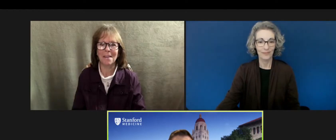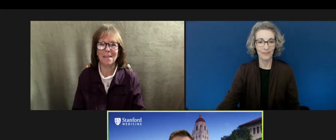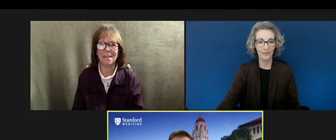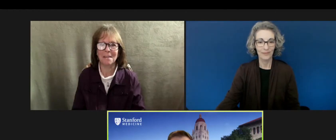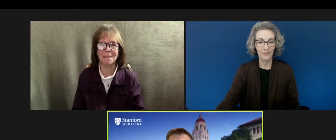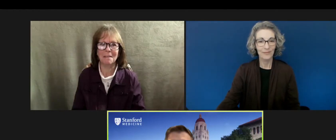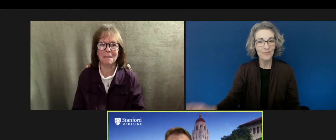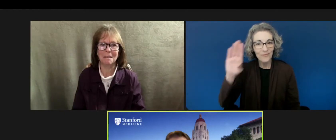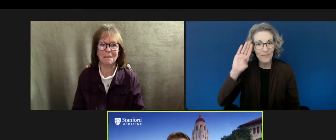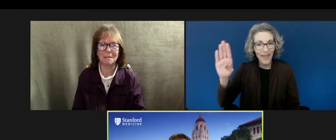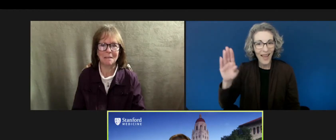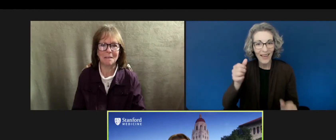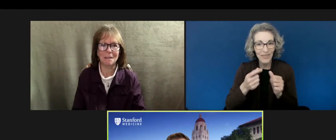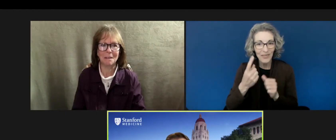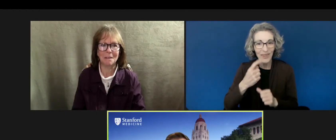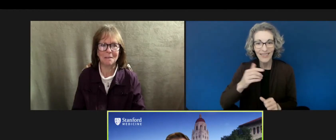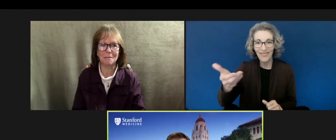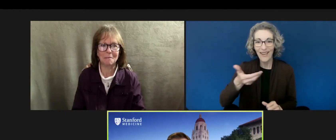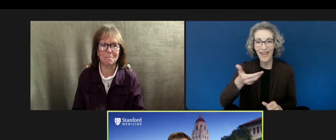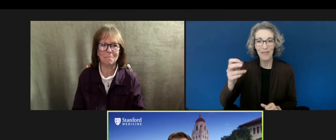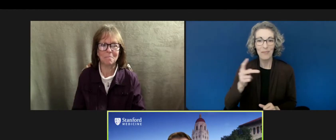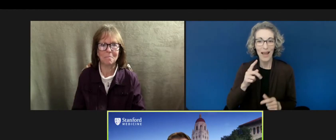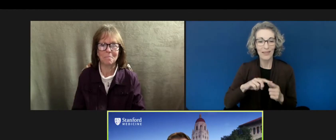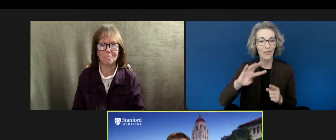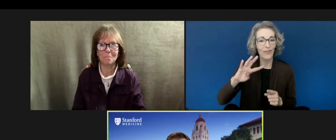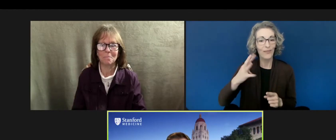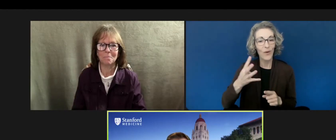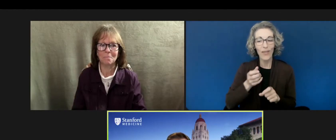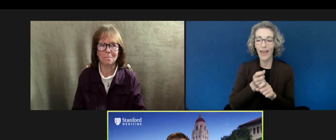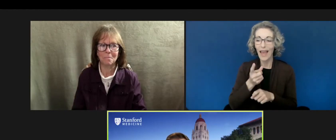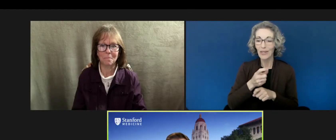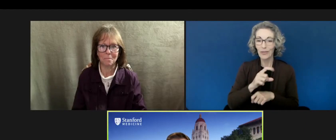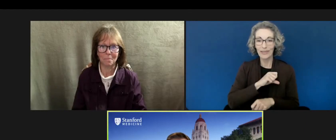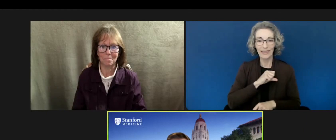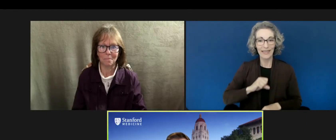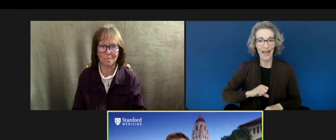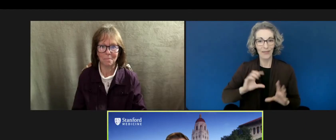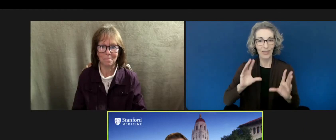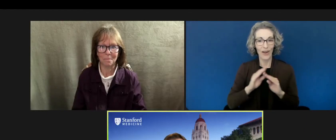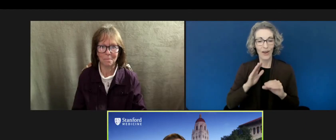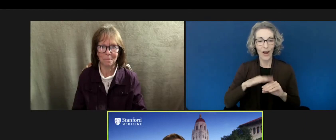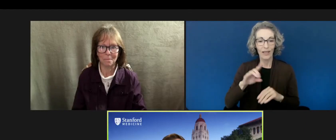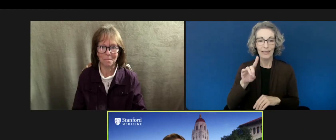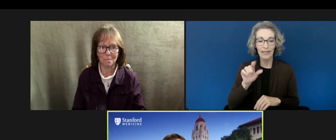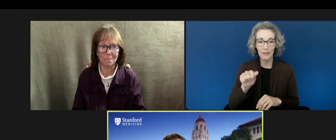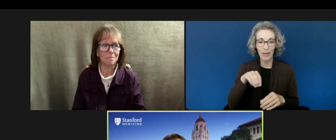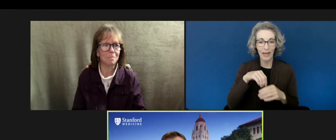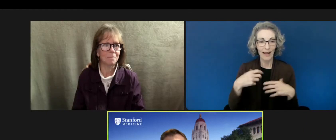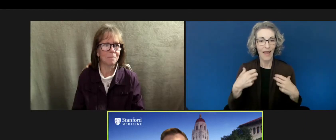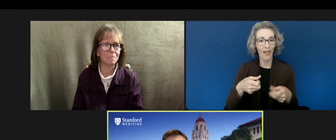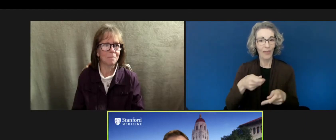Hi everyone, and welcome back to the fourth annual Stanford conference on Disability in Healthcare and Medicine.